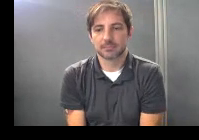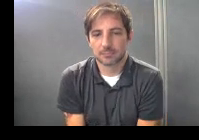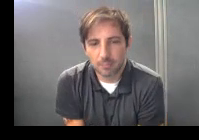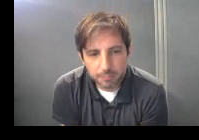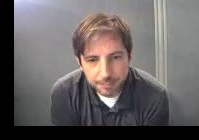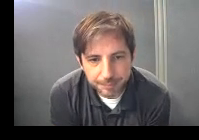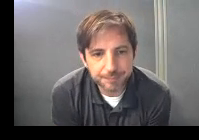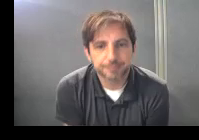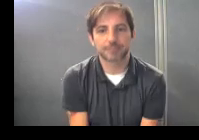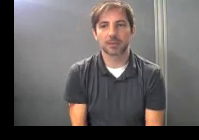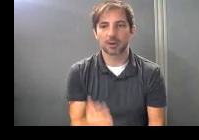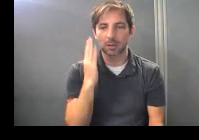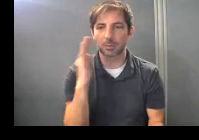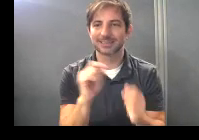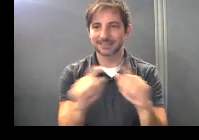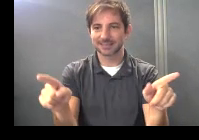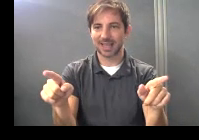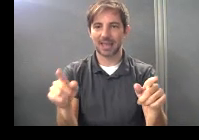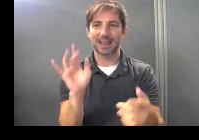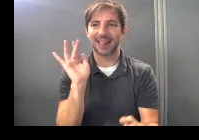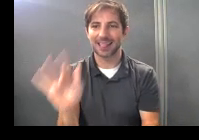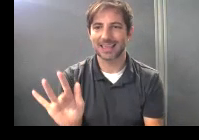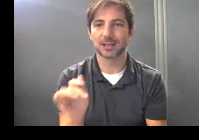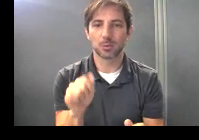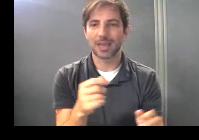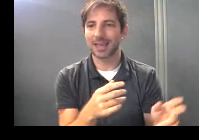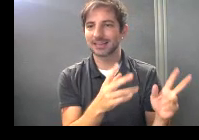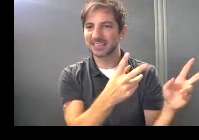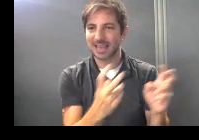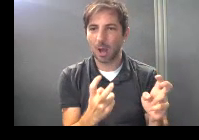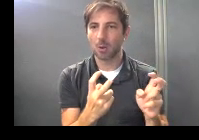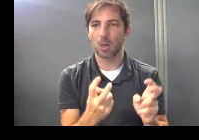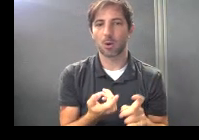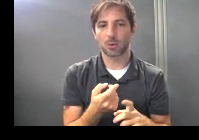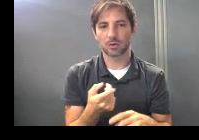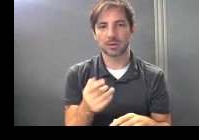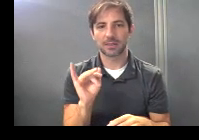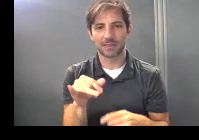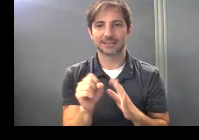HAVE THE LINKS DOWNLOADABLE DISABILITY ACCESS SYMBOLS WHICH ARE USEFUL.